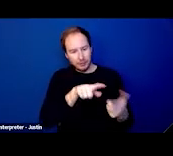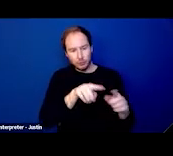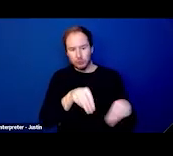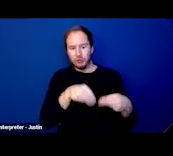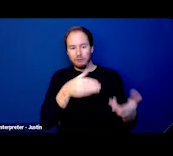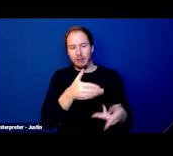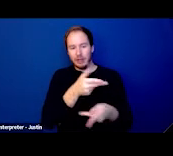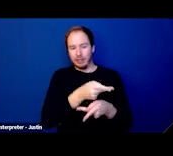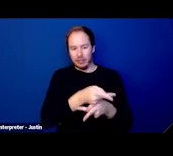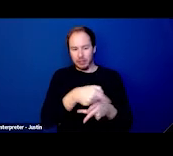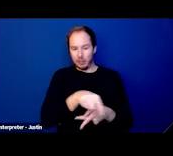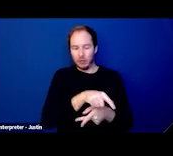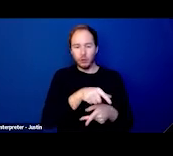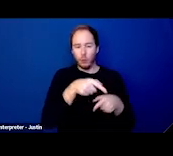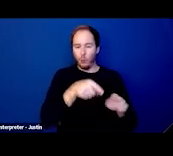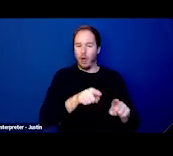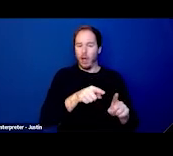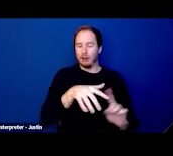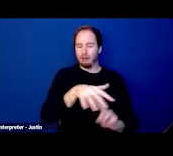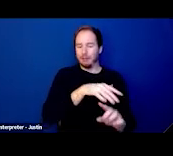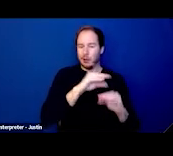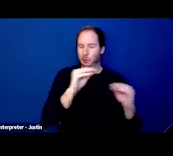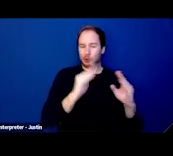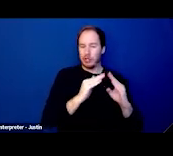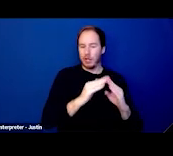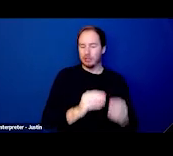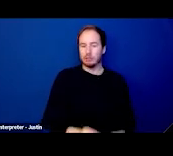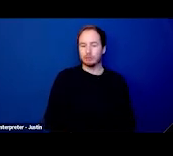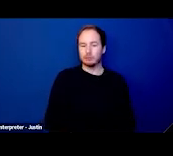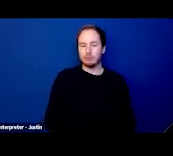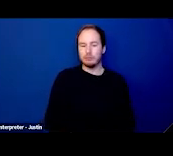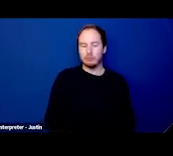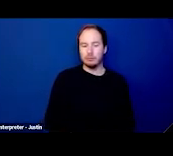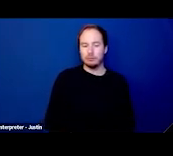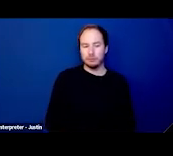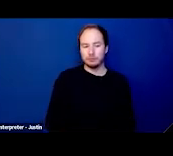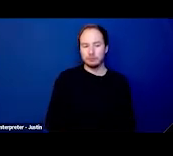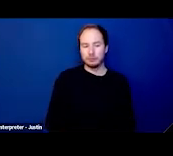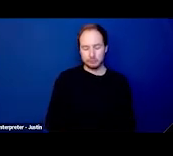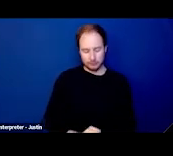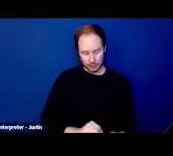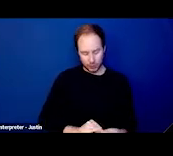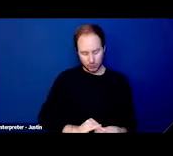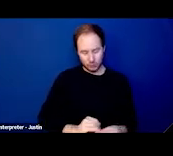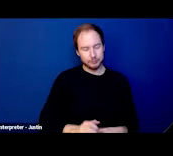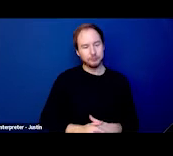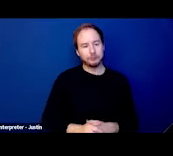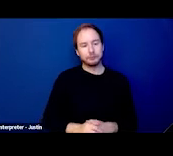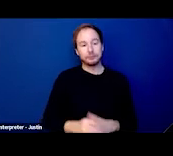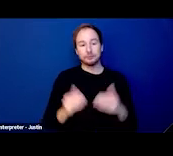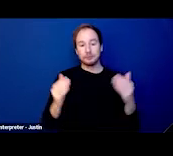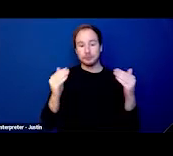in these unsheltered environments, next slide. So before we provide a little bit of context,